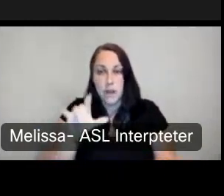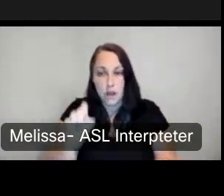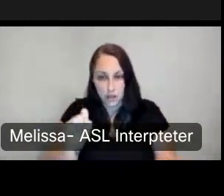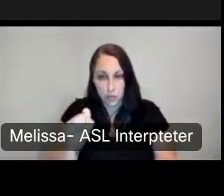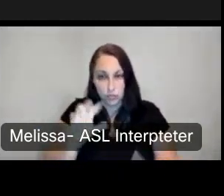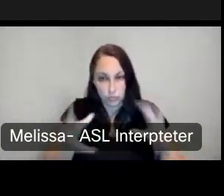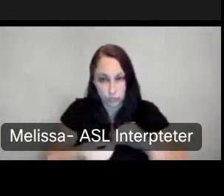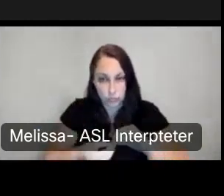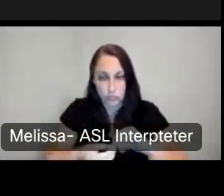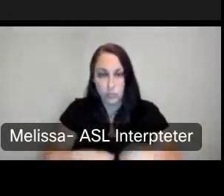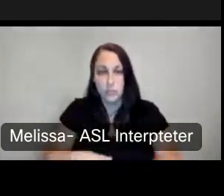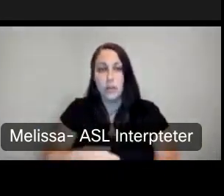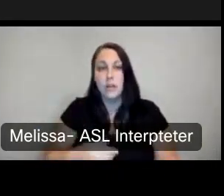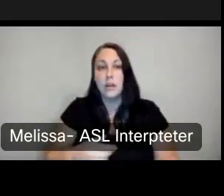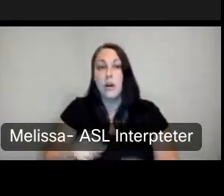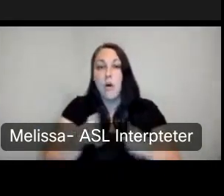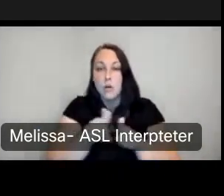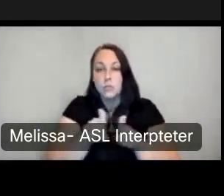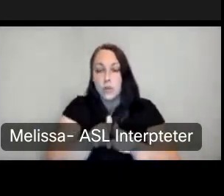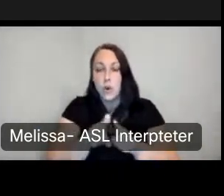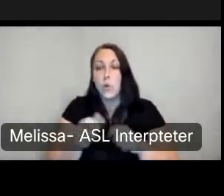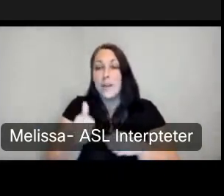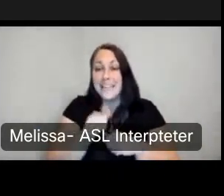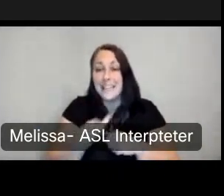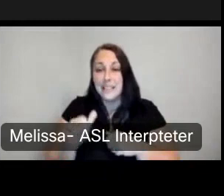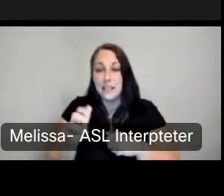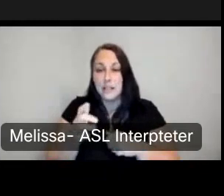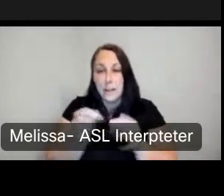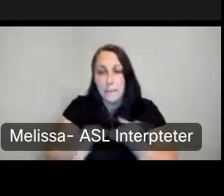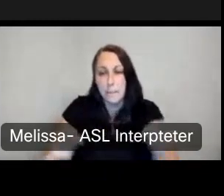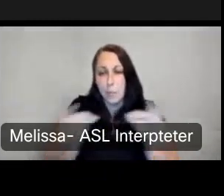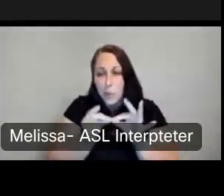within a quarter mile of the routes including one grocery store multiple shopping centers